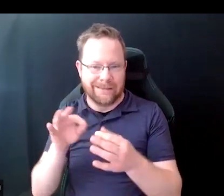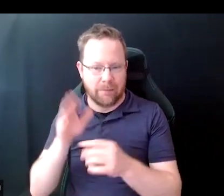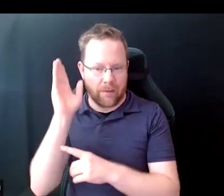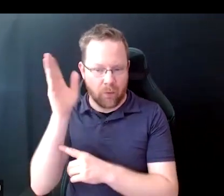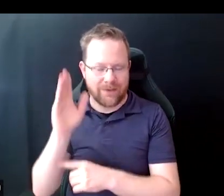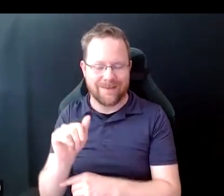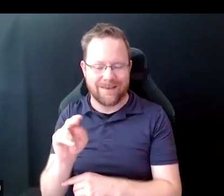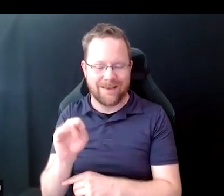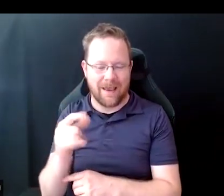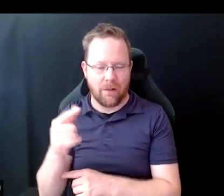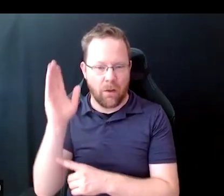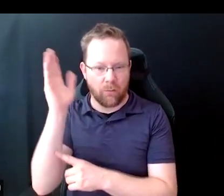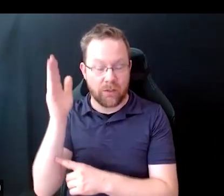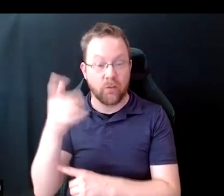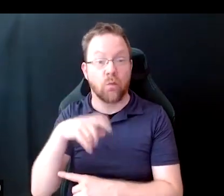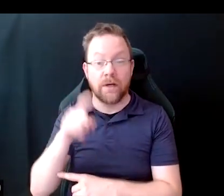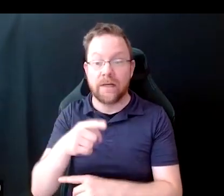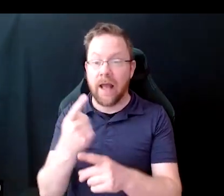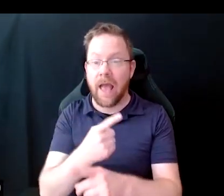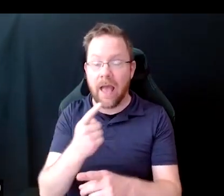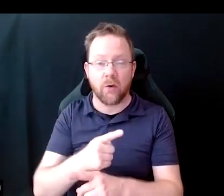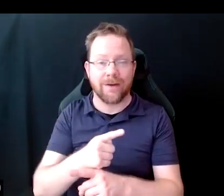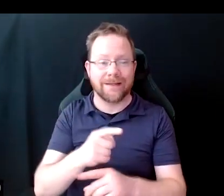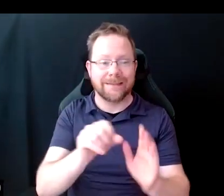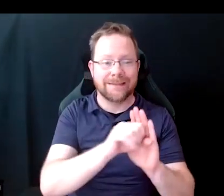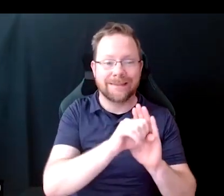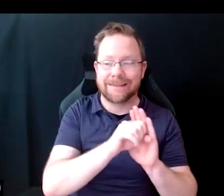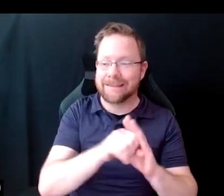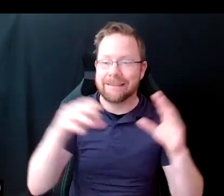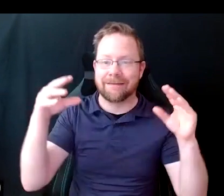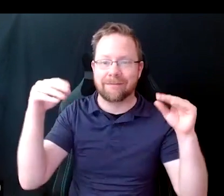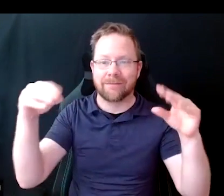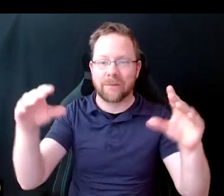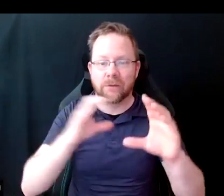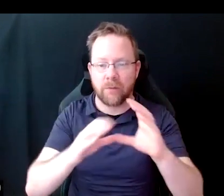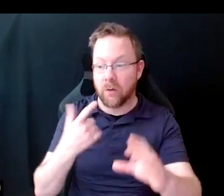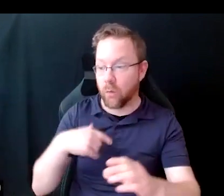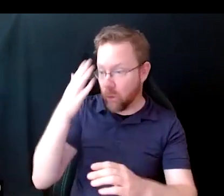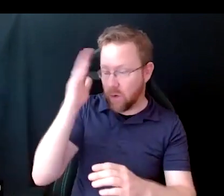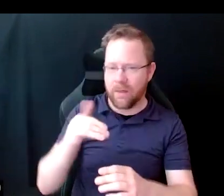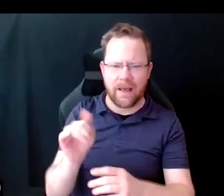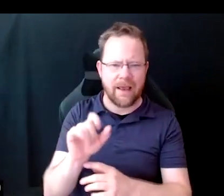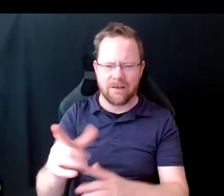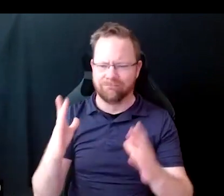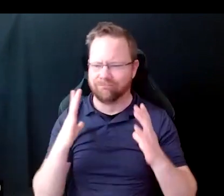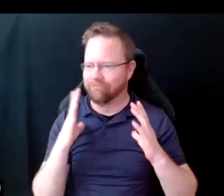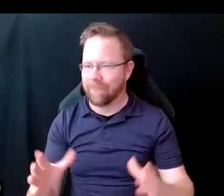the need for accurate signaling and communication. We know, as Sheila said, that ASL works just fine in zero gravity,